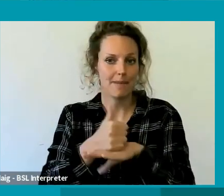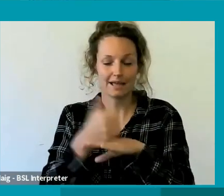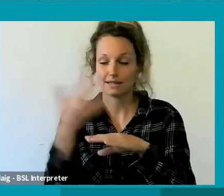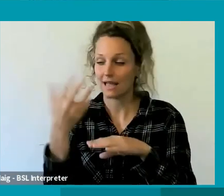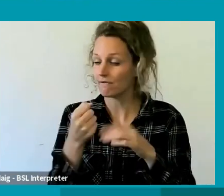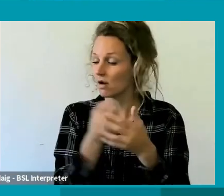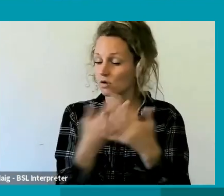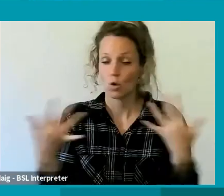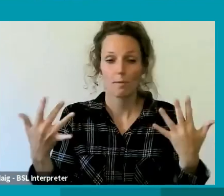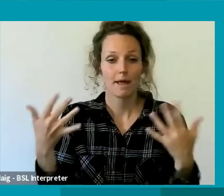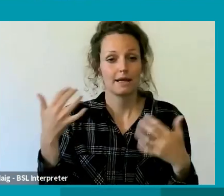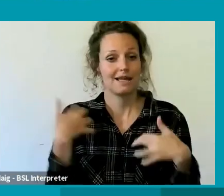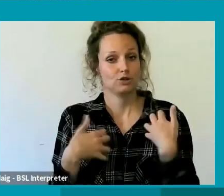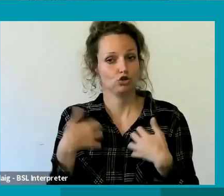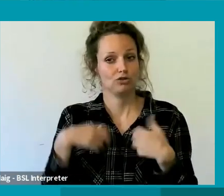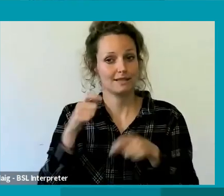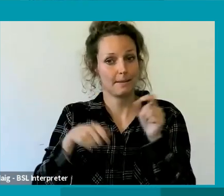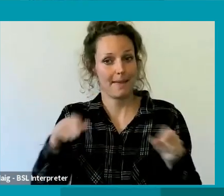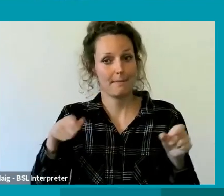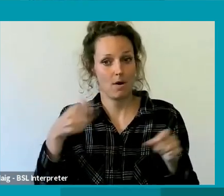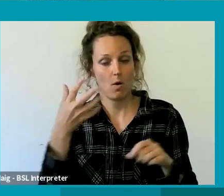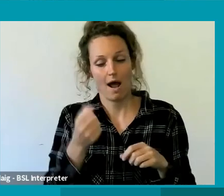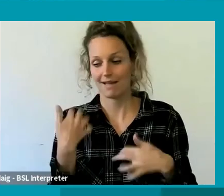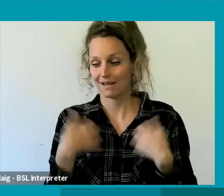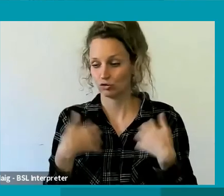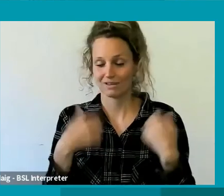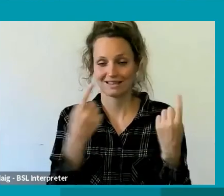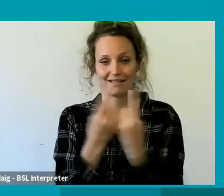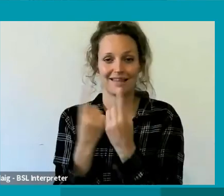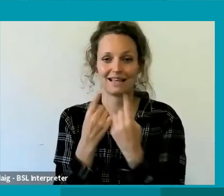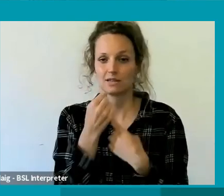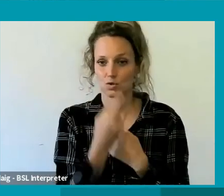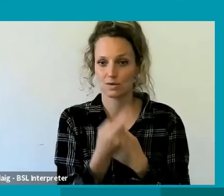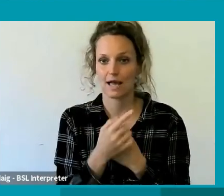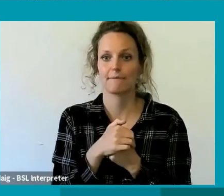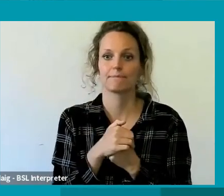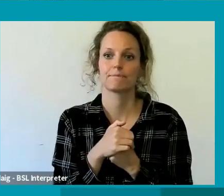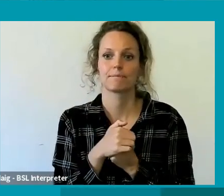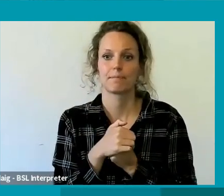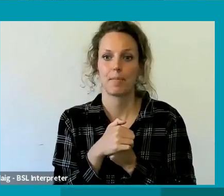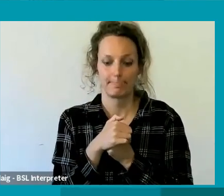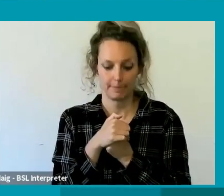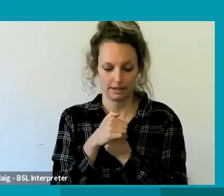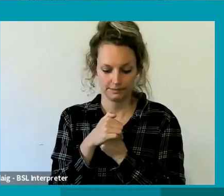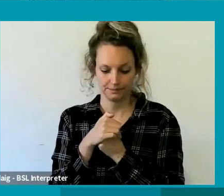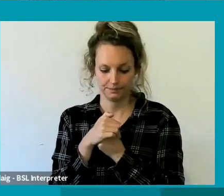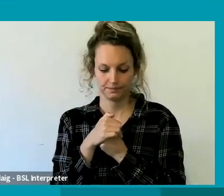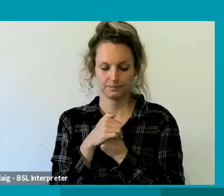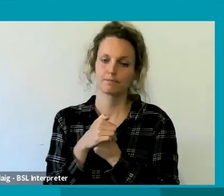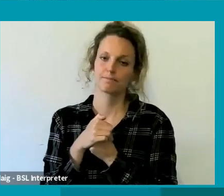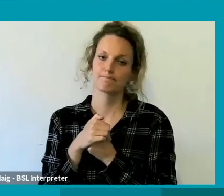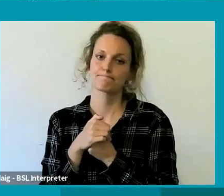very interesting things to say. I want to hear from them, but it's also a platform for me